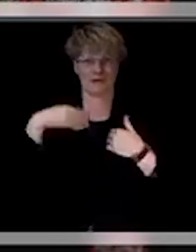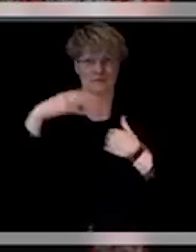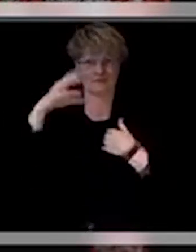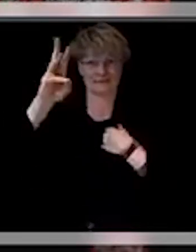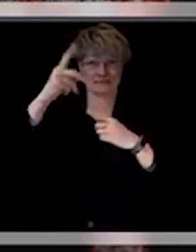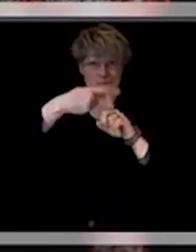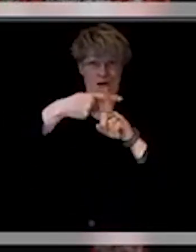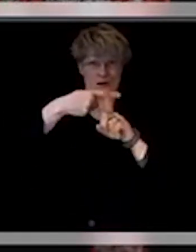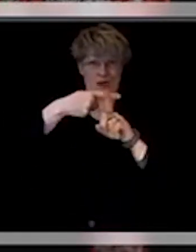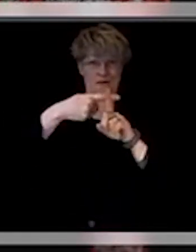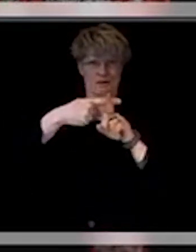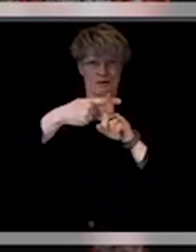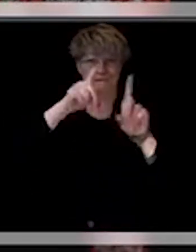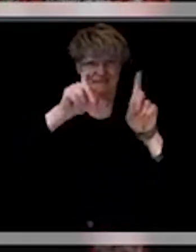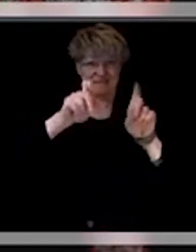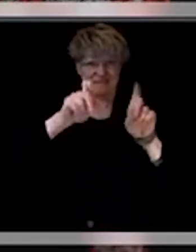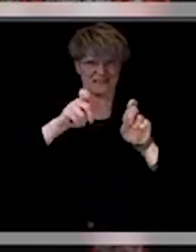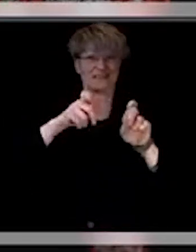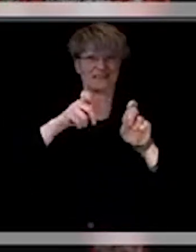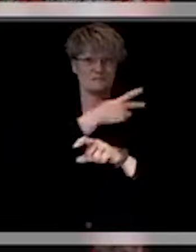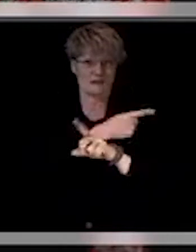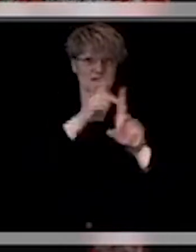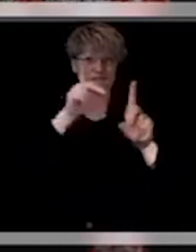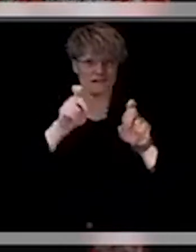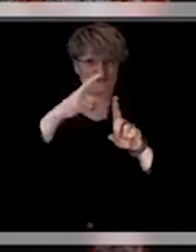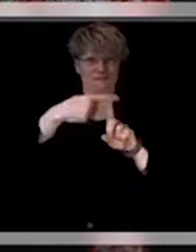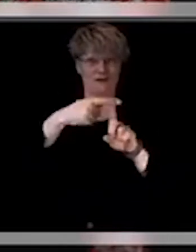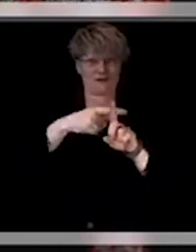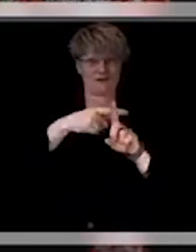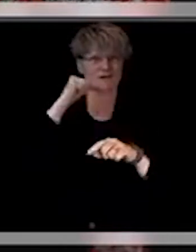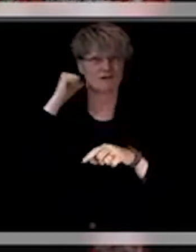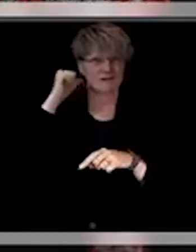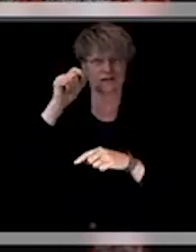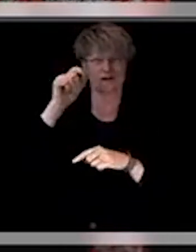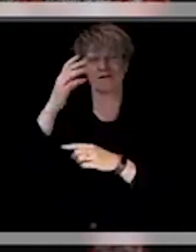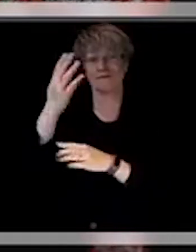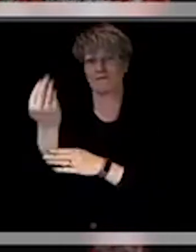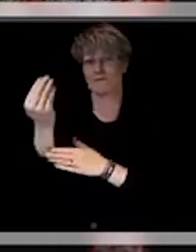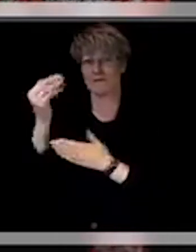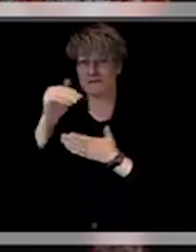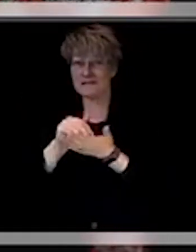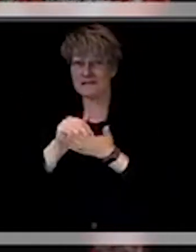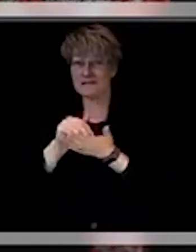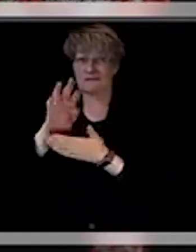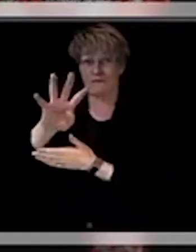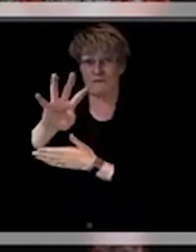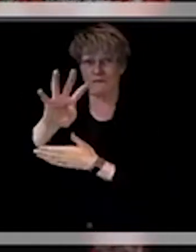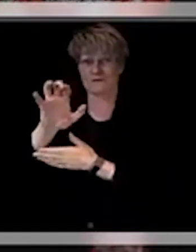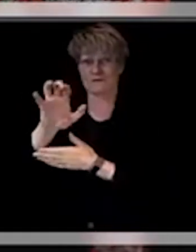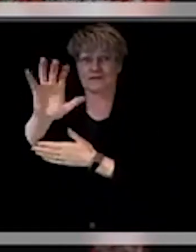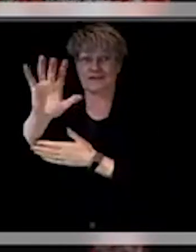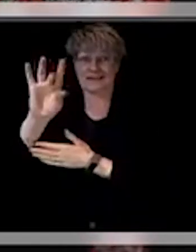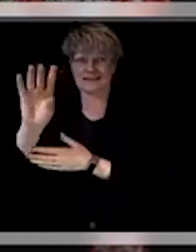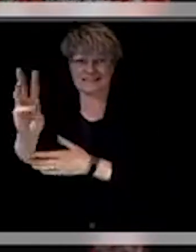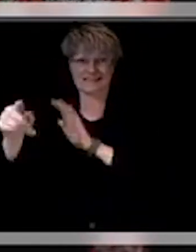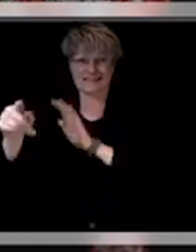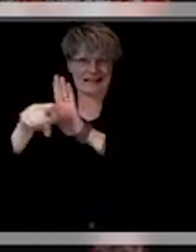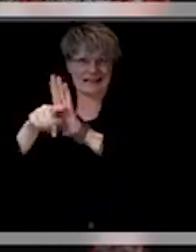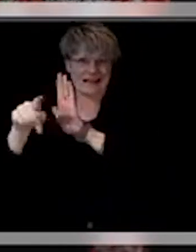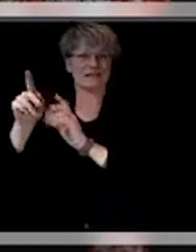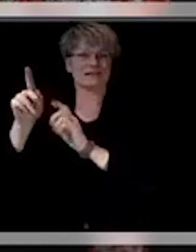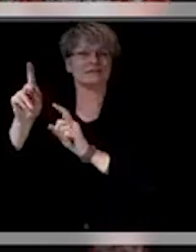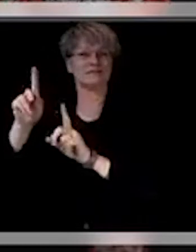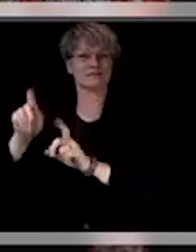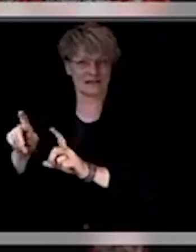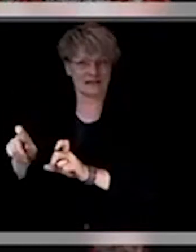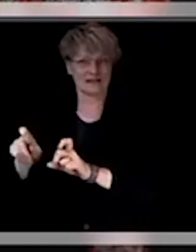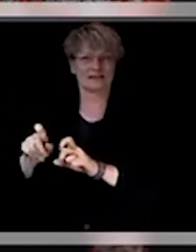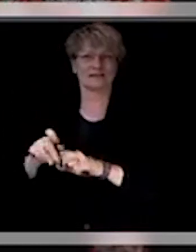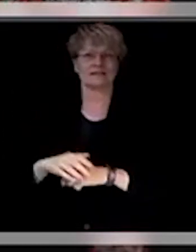yesterday. We've done a total of 14,486 negative tests for a total of 14,649 tests. And that